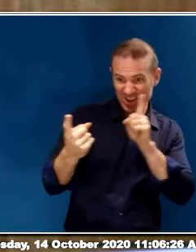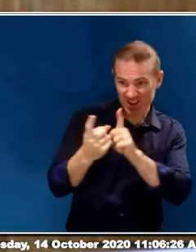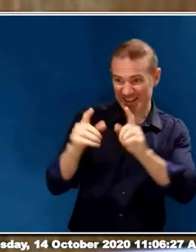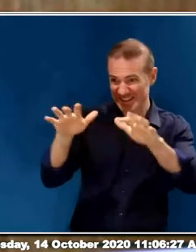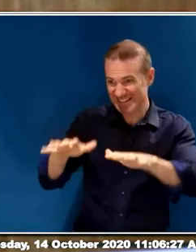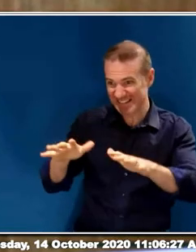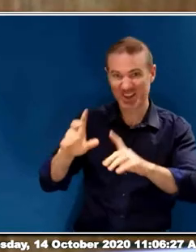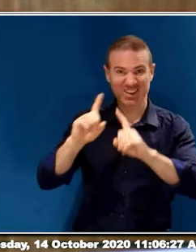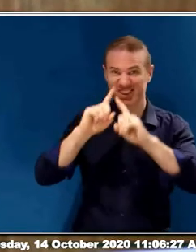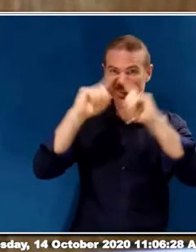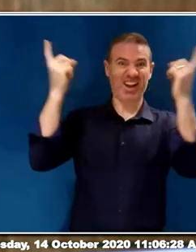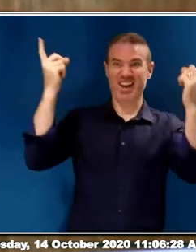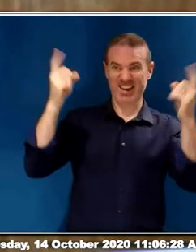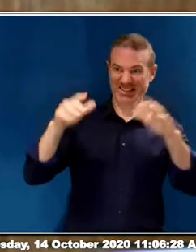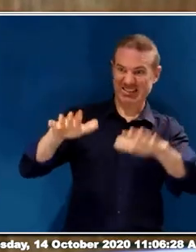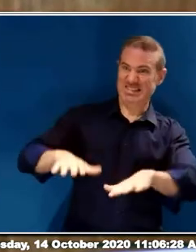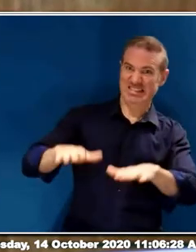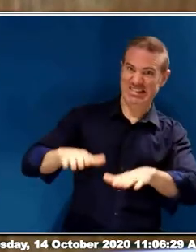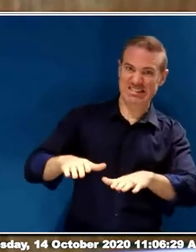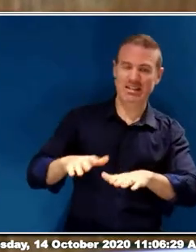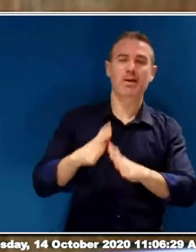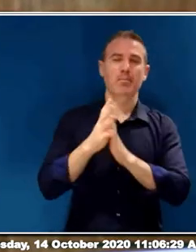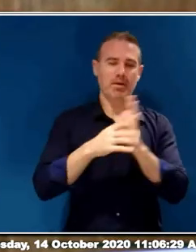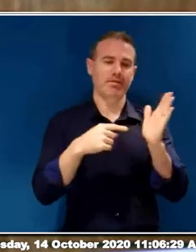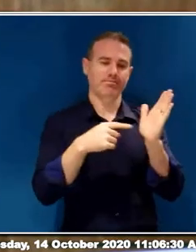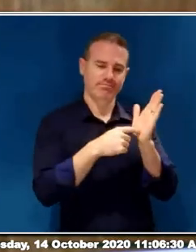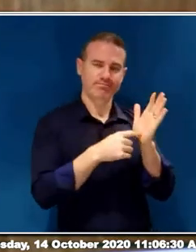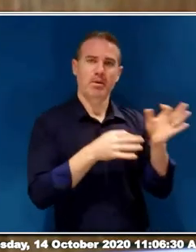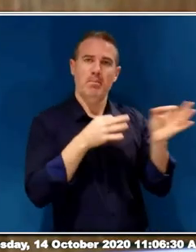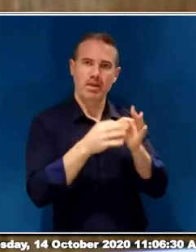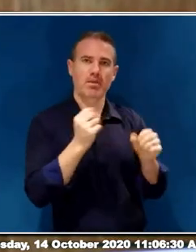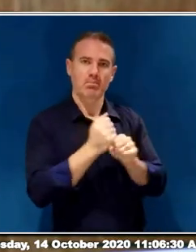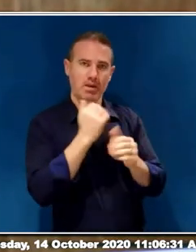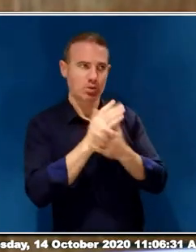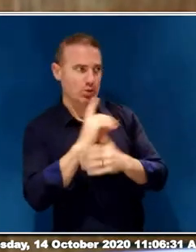to put plans in place to keep everybody safe. There's a procedure to follow.